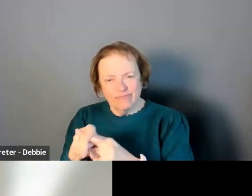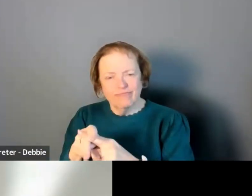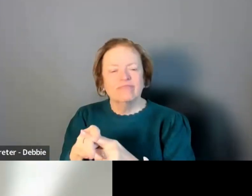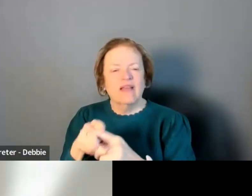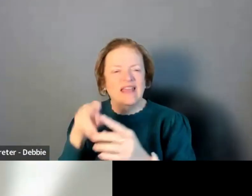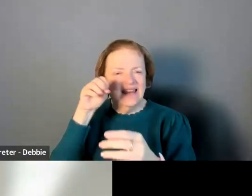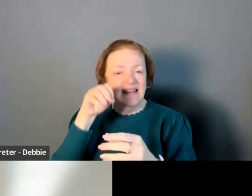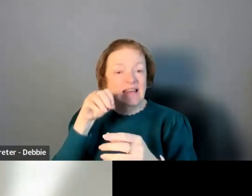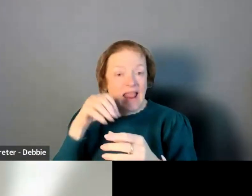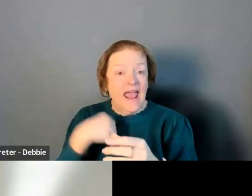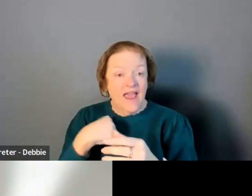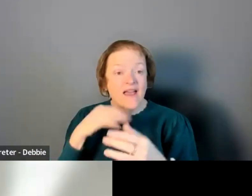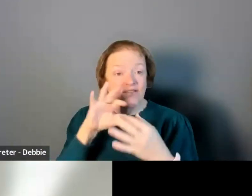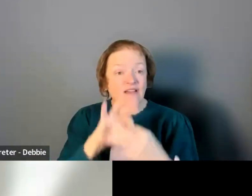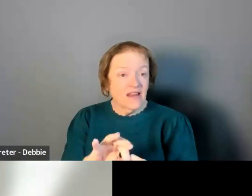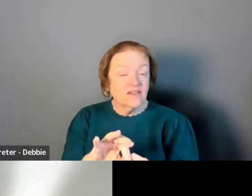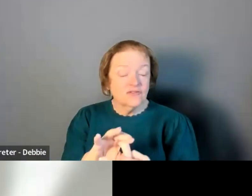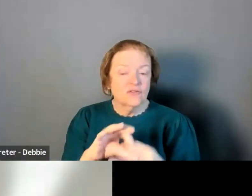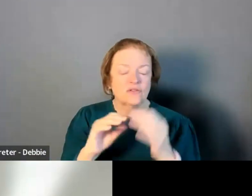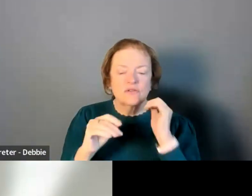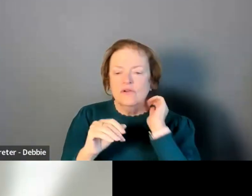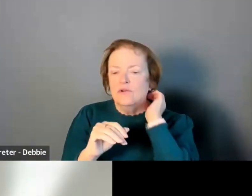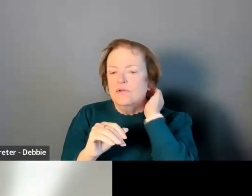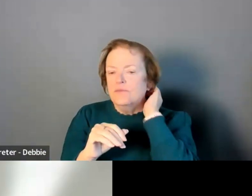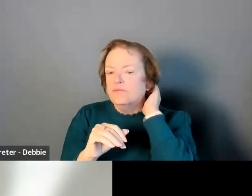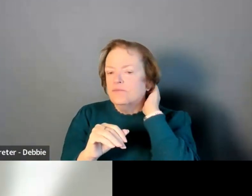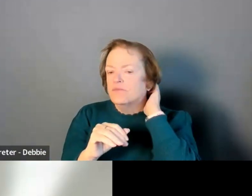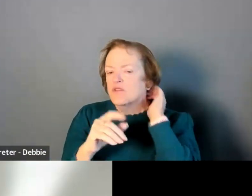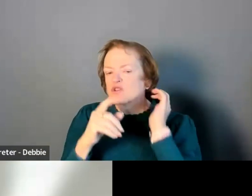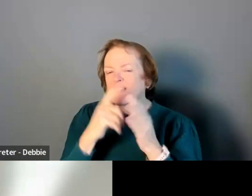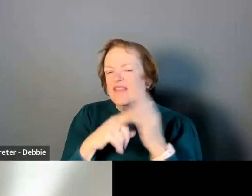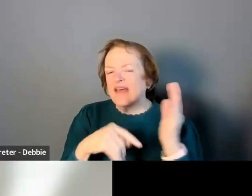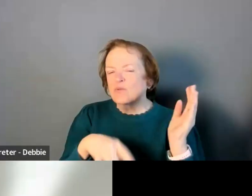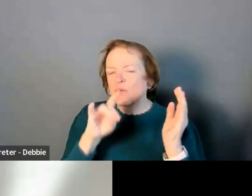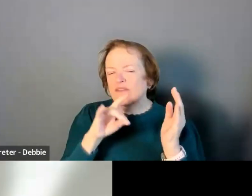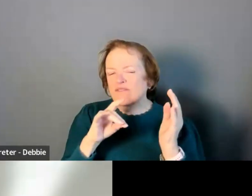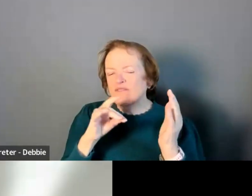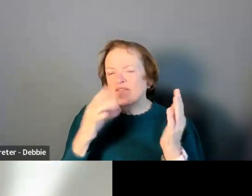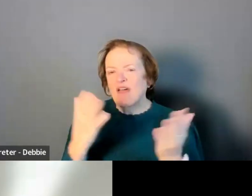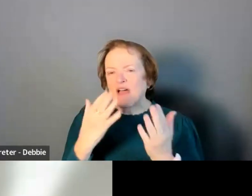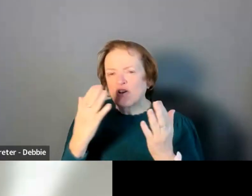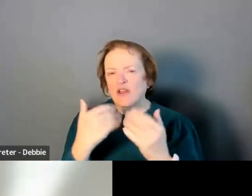So that is what we have found here, and has been very helpful, and it has eliminated.